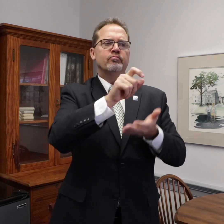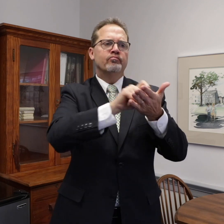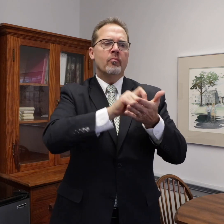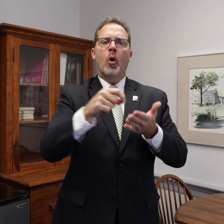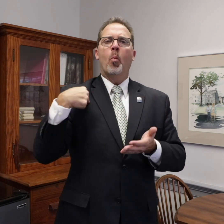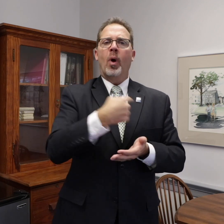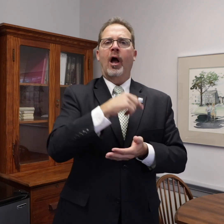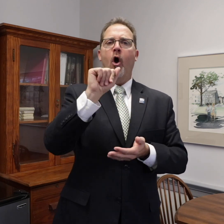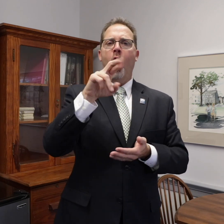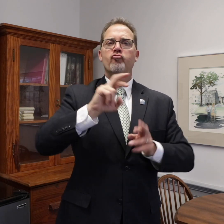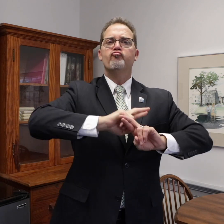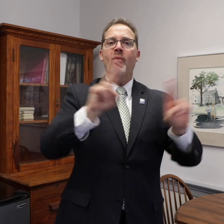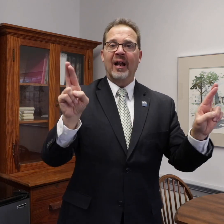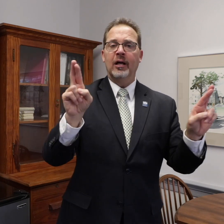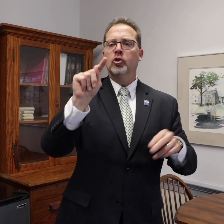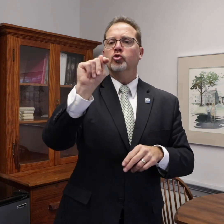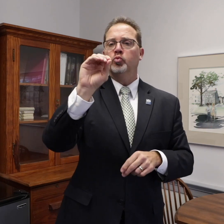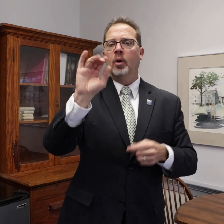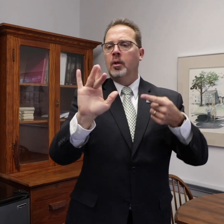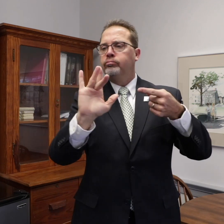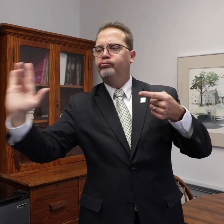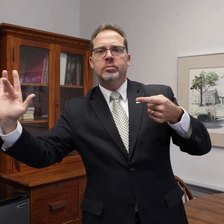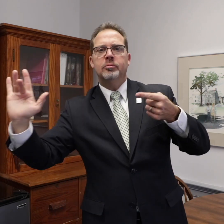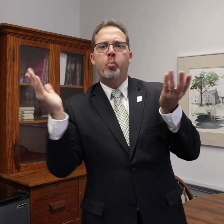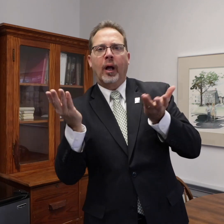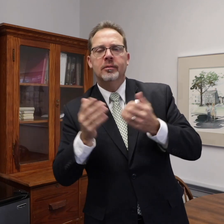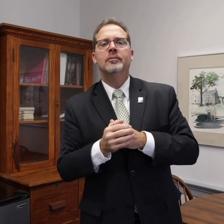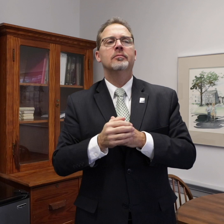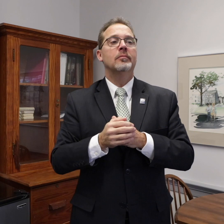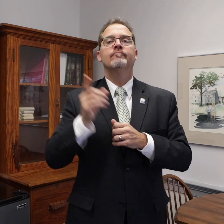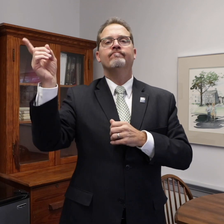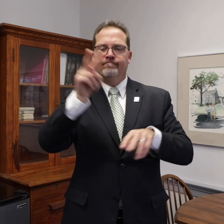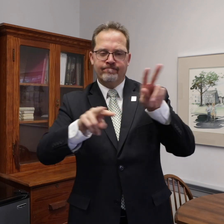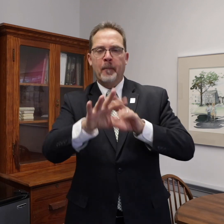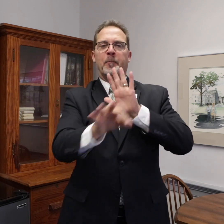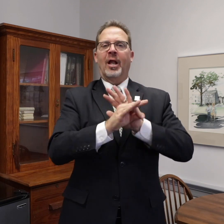their responses. One said he was ready to find employment, one said she was ready